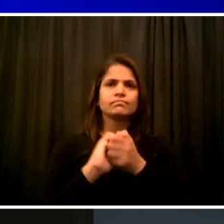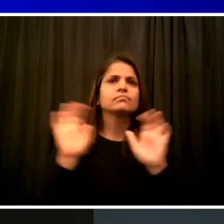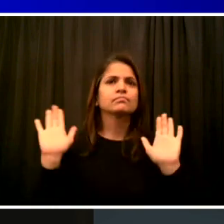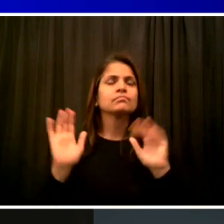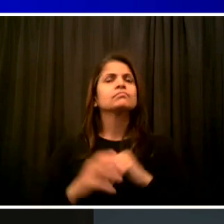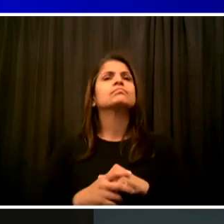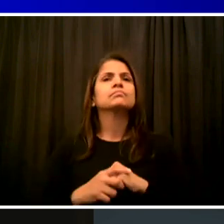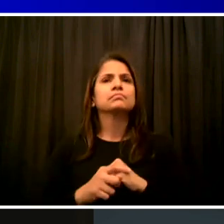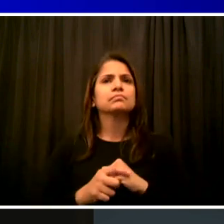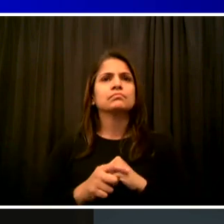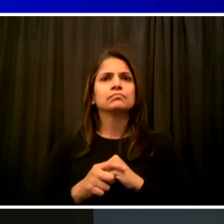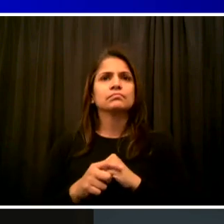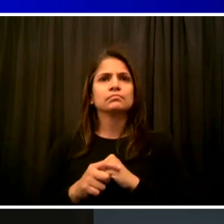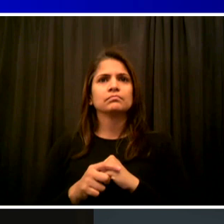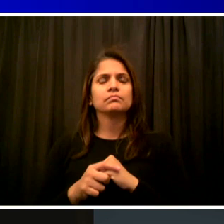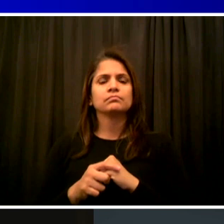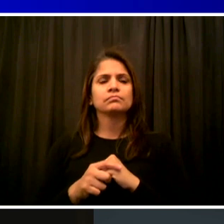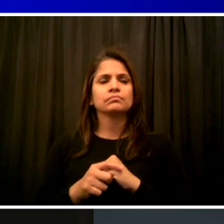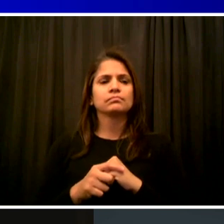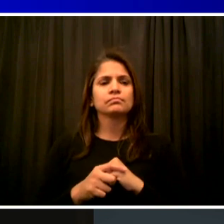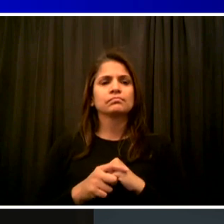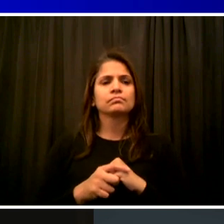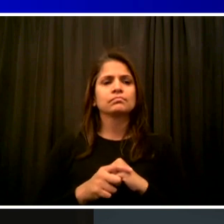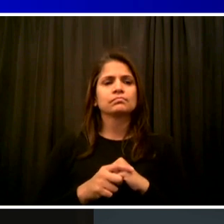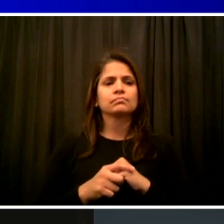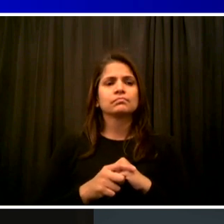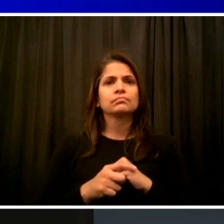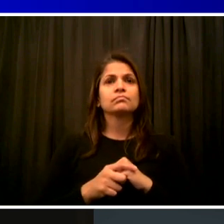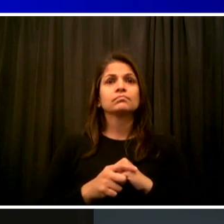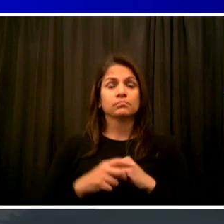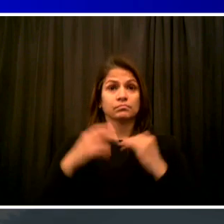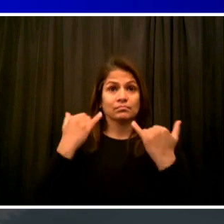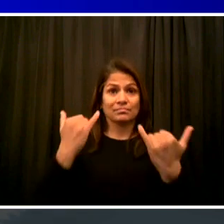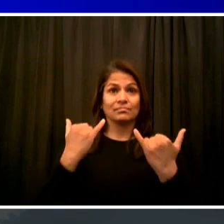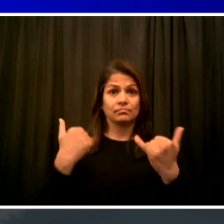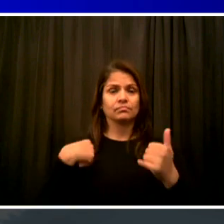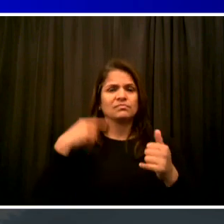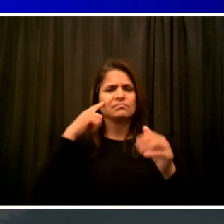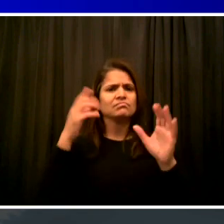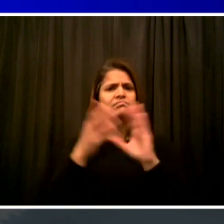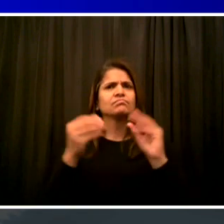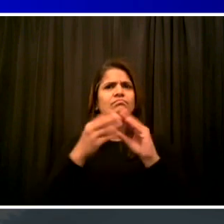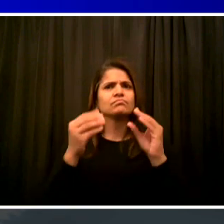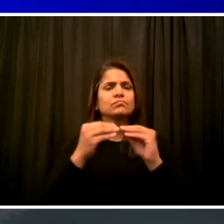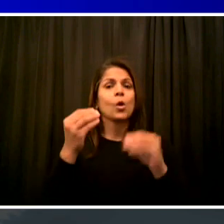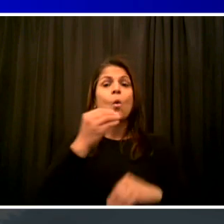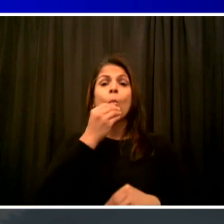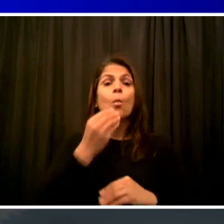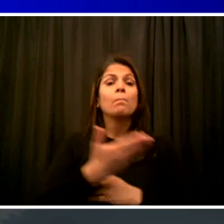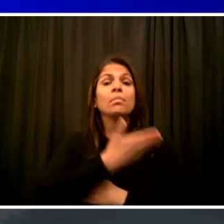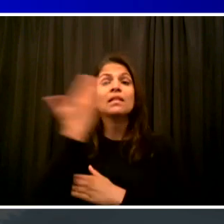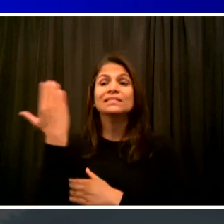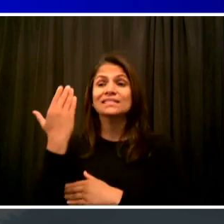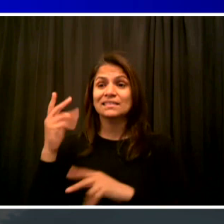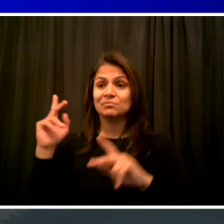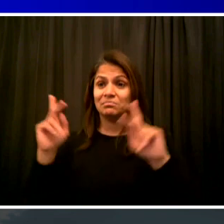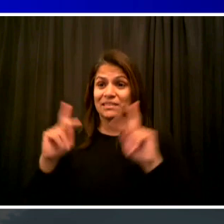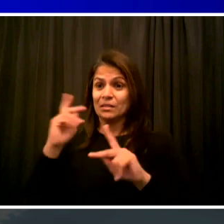RWOKING COSLER TOGETHER TO FIGHT CKBA T DHEISSEEA AND GET TO A BETTER PLACE. NOW, I MENTIONED HOMELESS